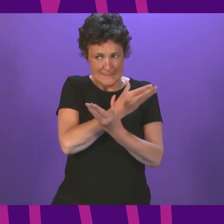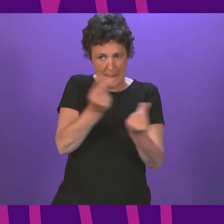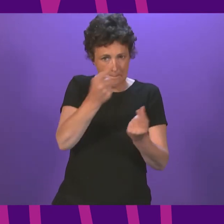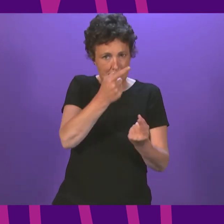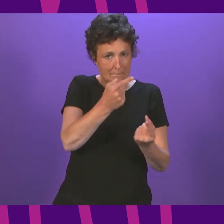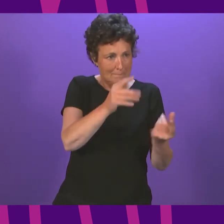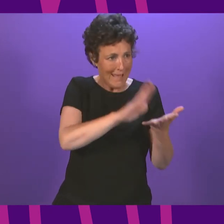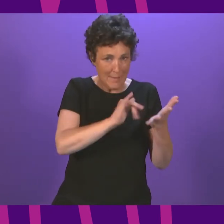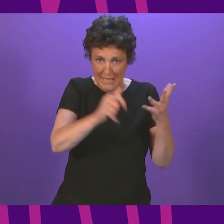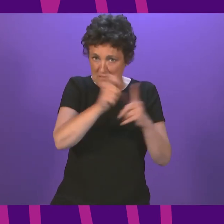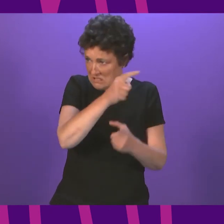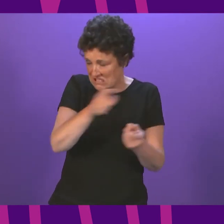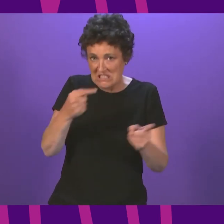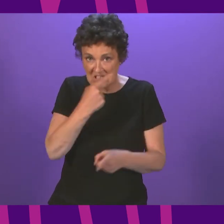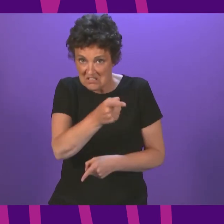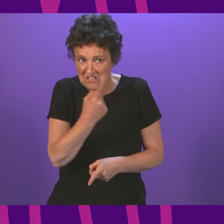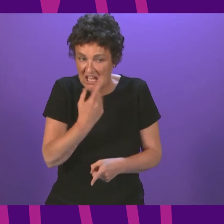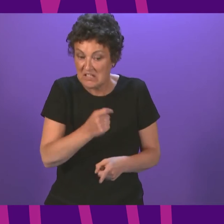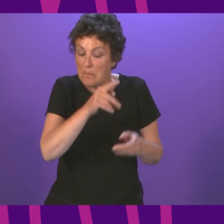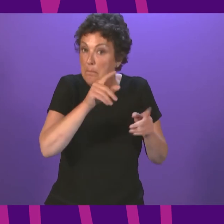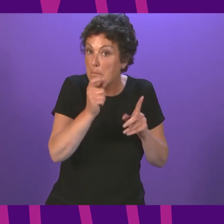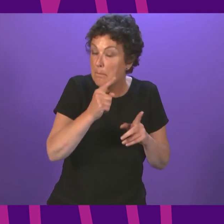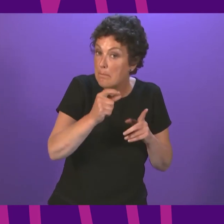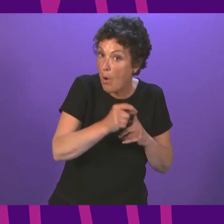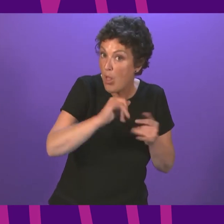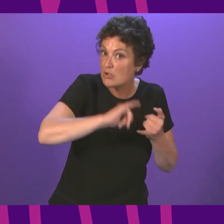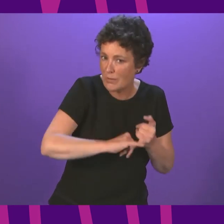address. Paul Sweeney has expressed an interest in reports covering conditions for trade union